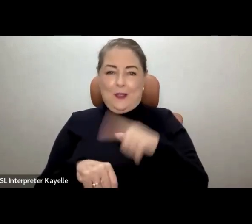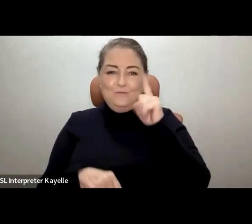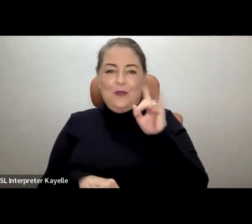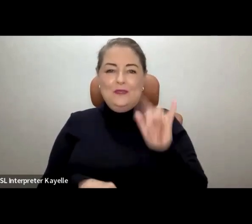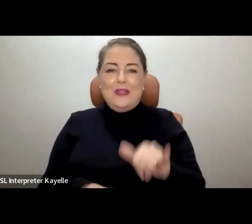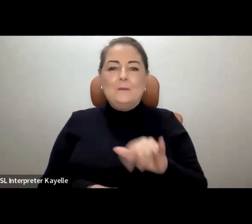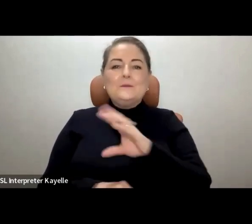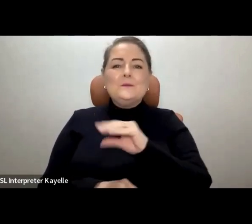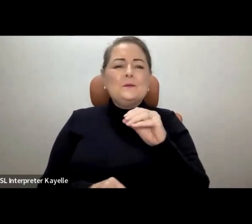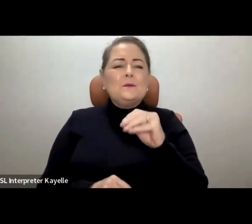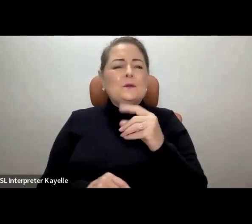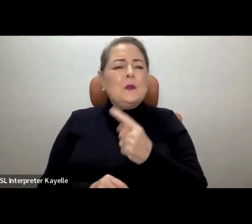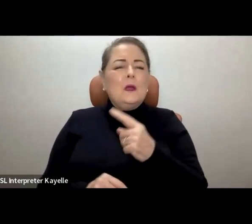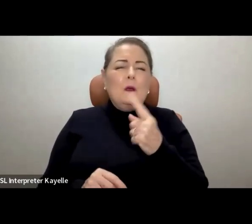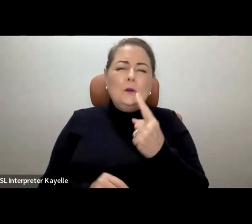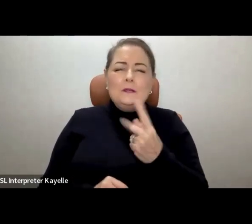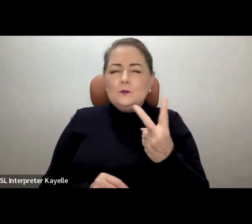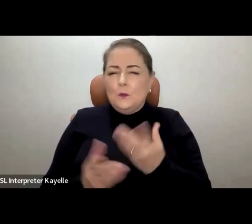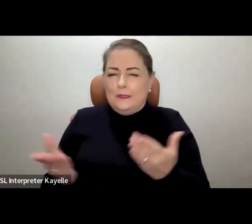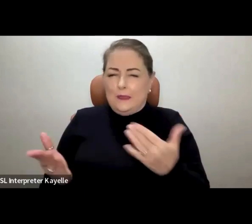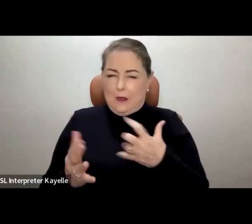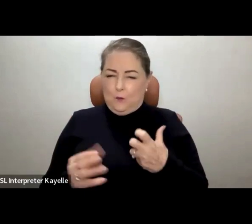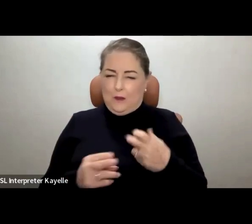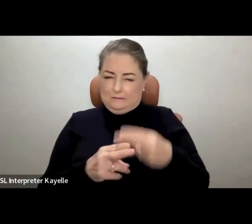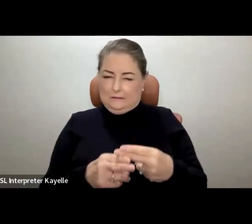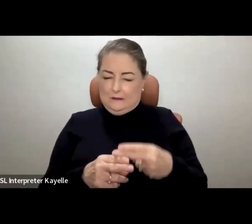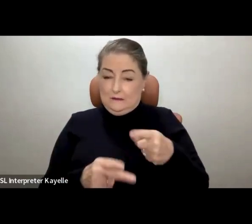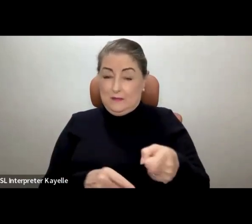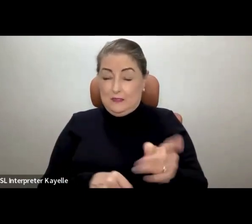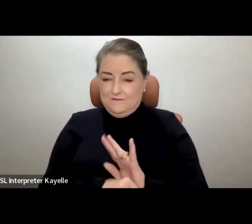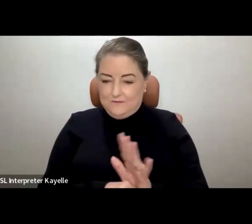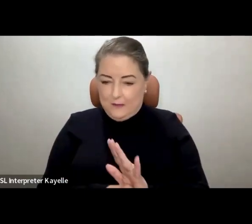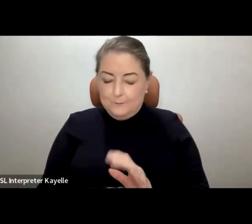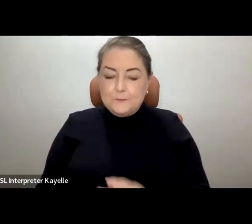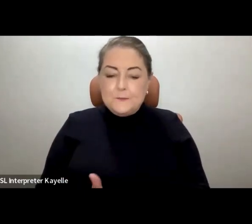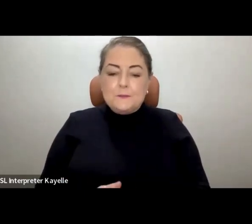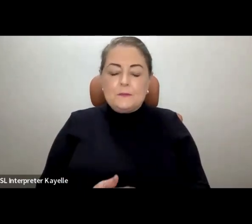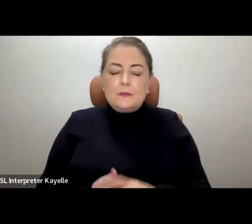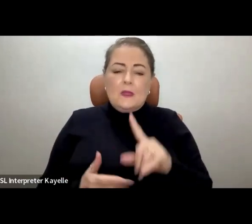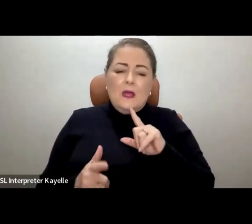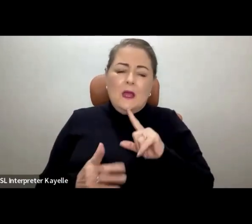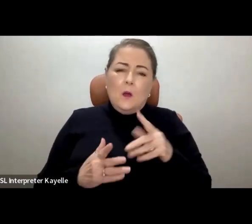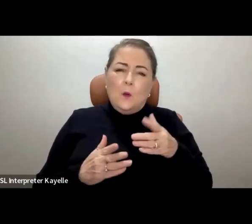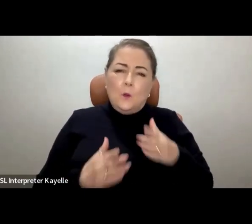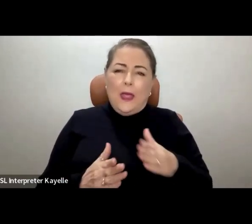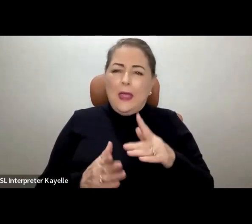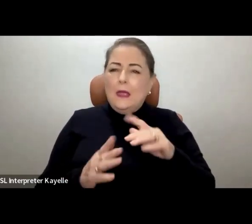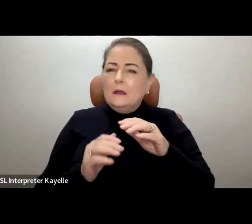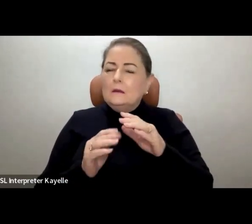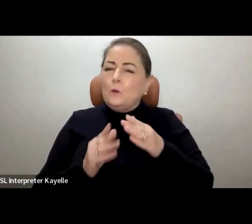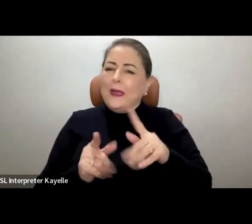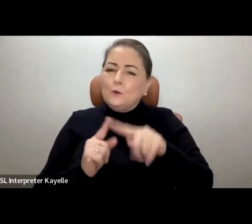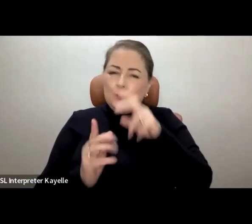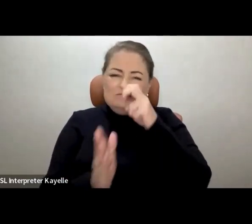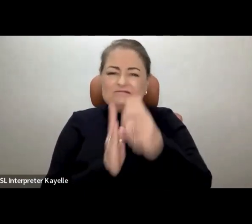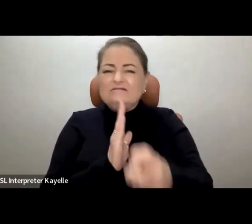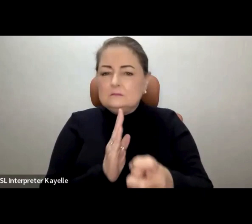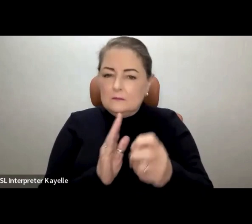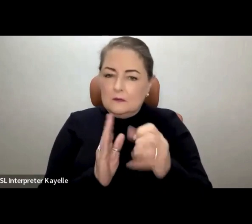so a couple things I want to point out from this film, as a way to kind of like dive into this topic is, first of all, he